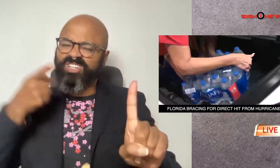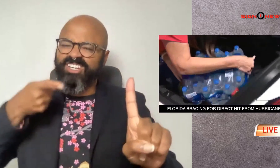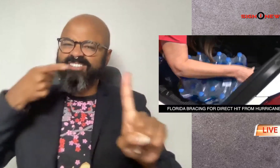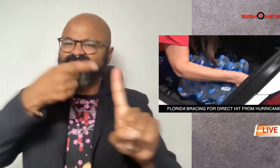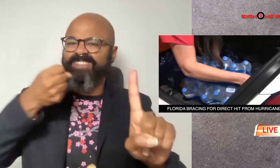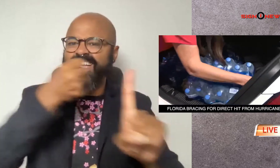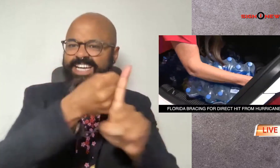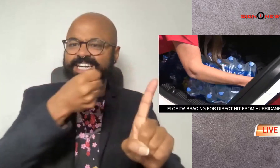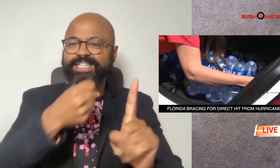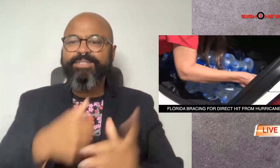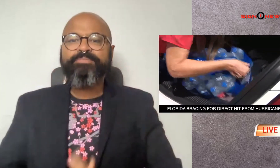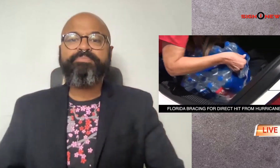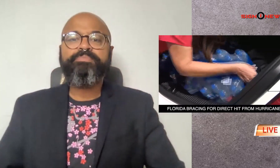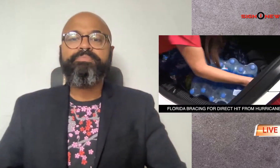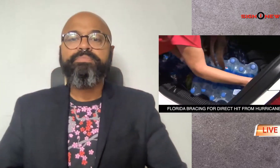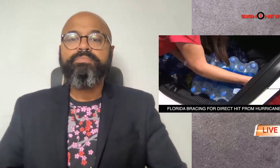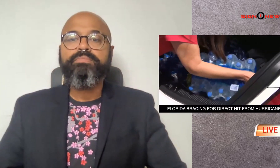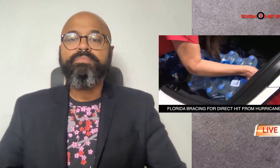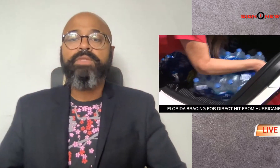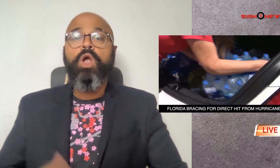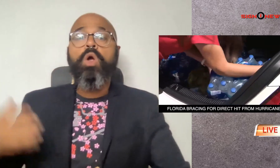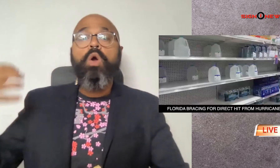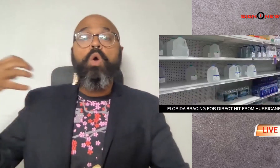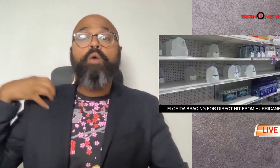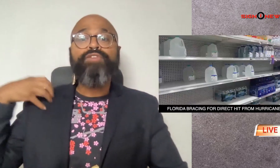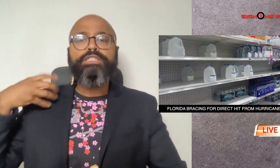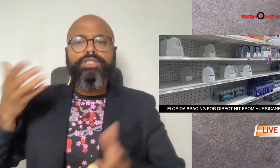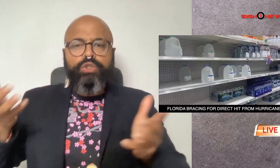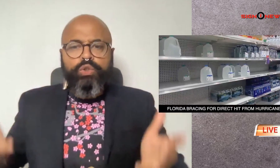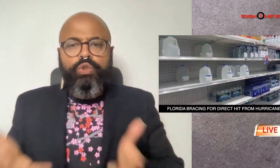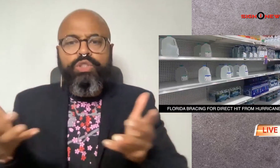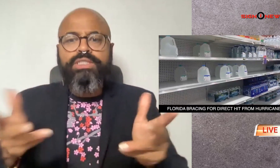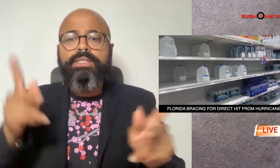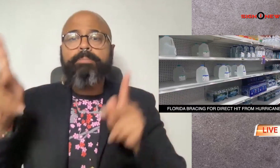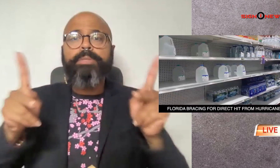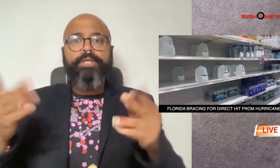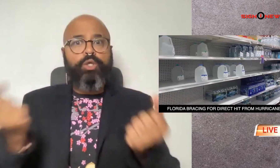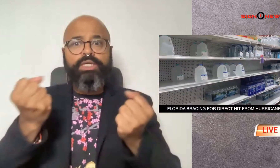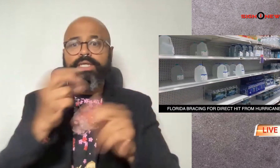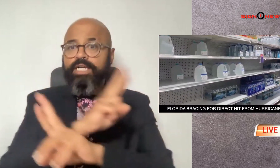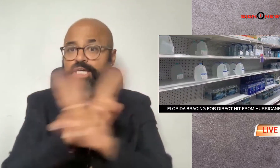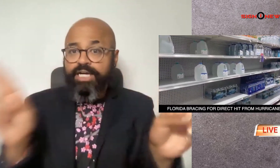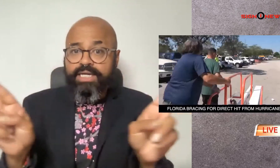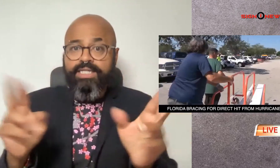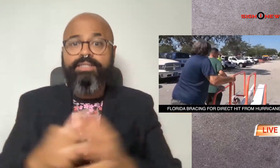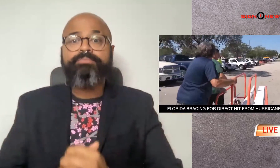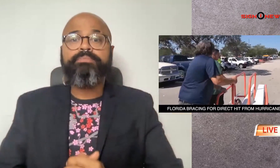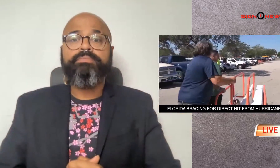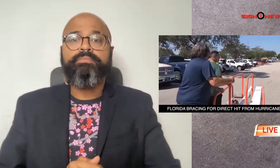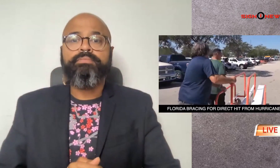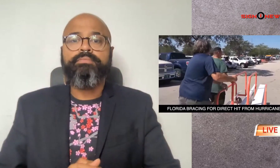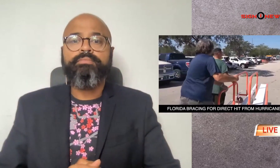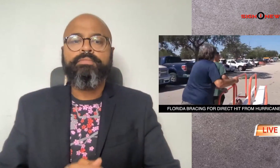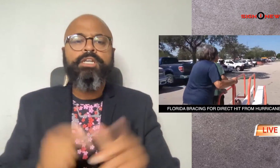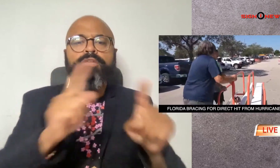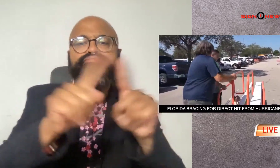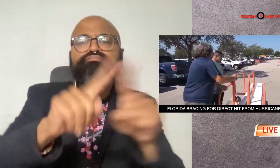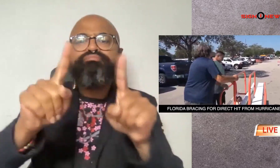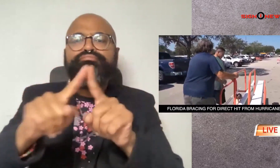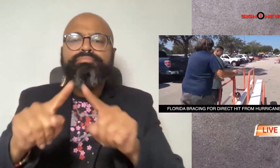get a direct hit officials are urging residents to get ready several counties have issued